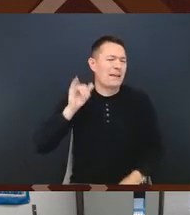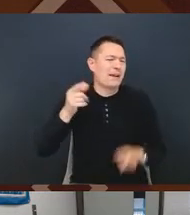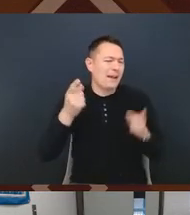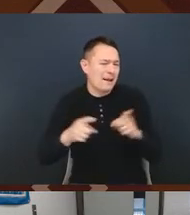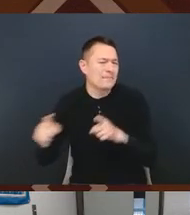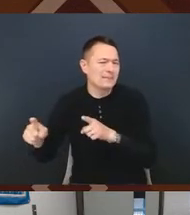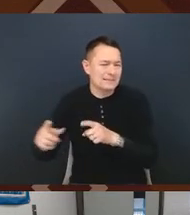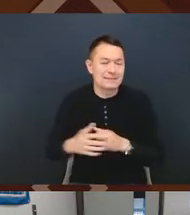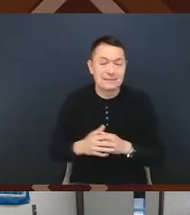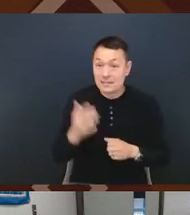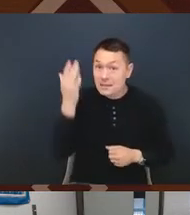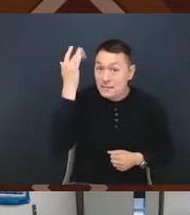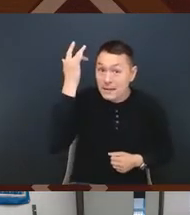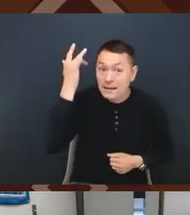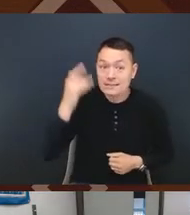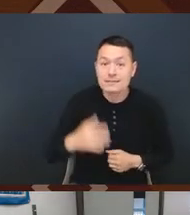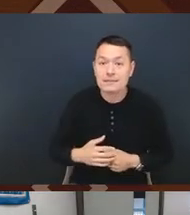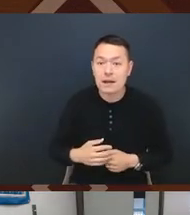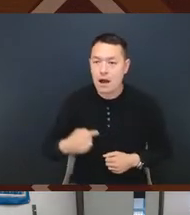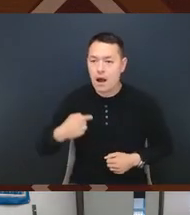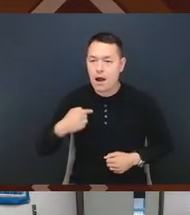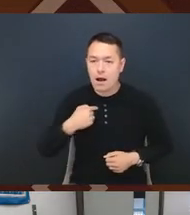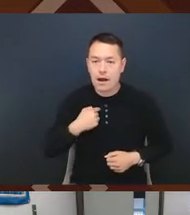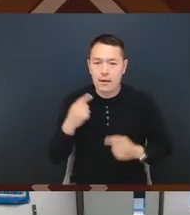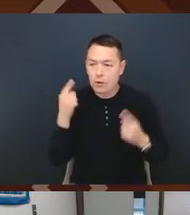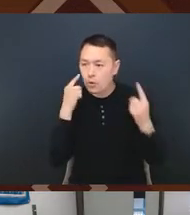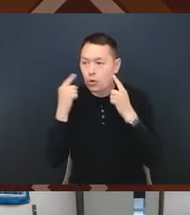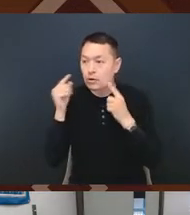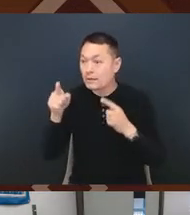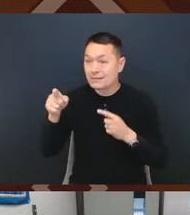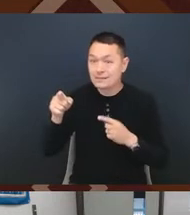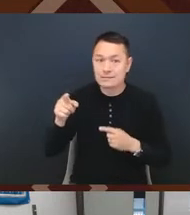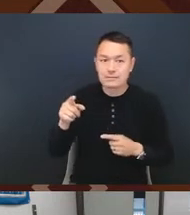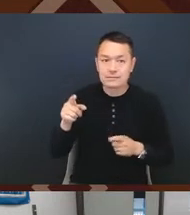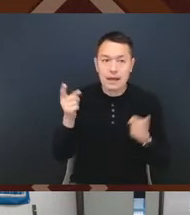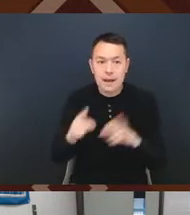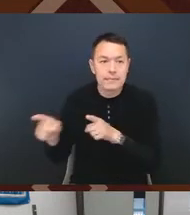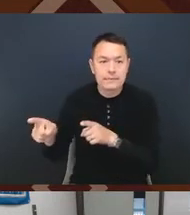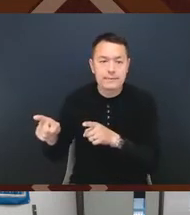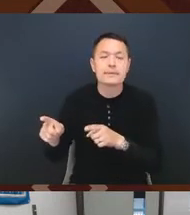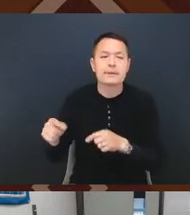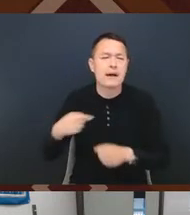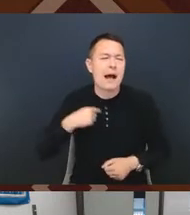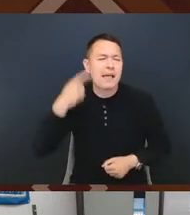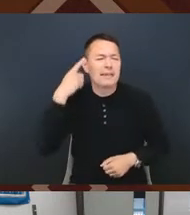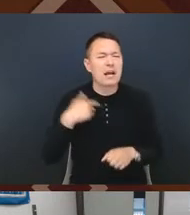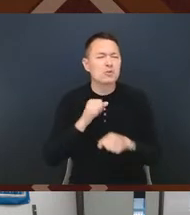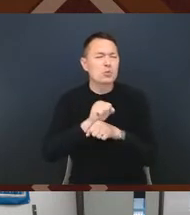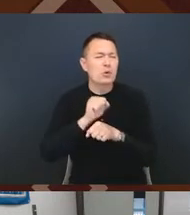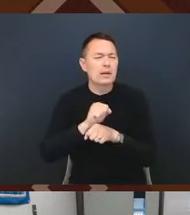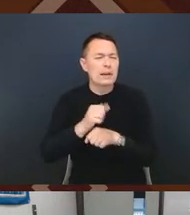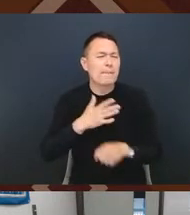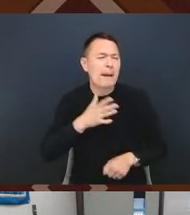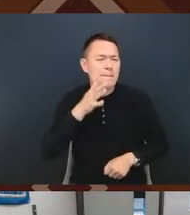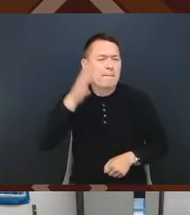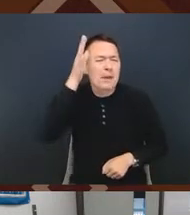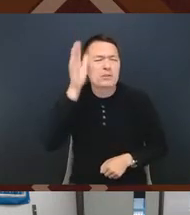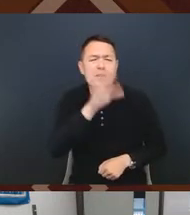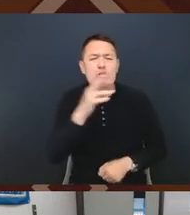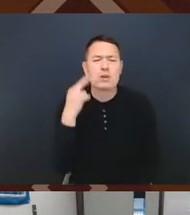because when I found out about it, it is right. I think I was working on my parents restaurant, and I first heard